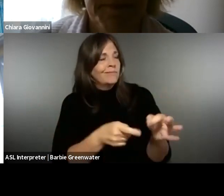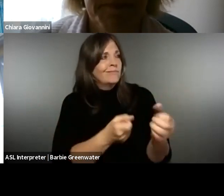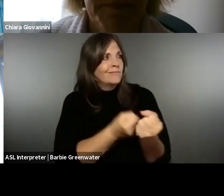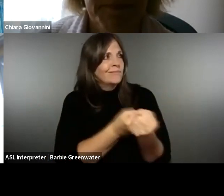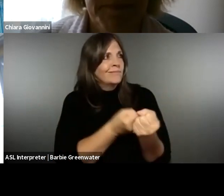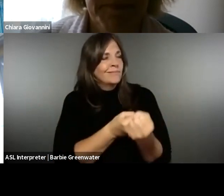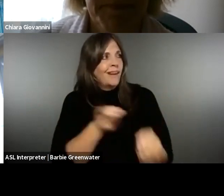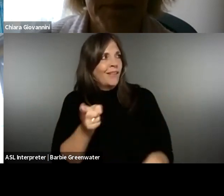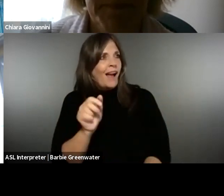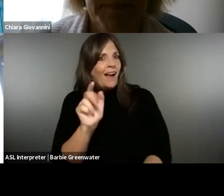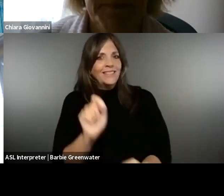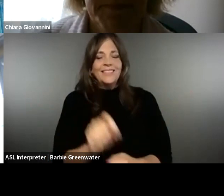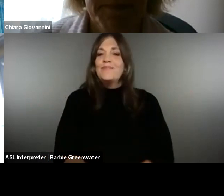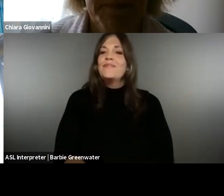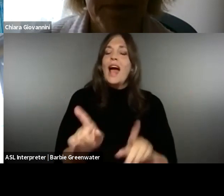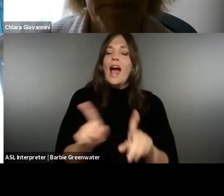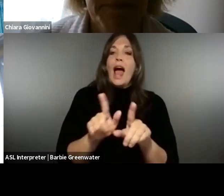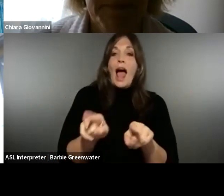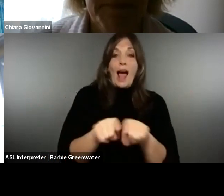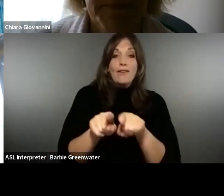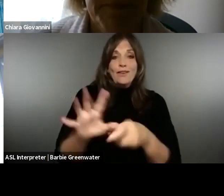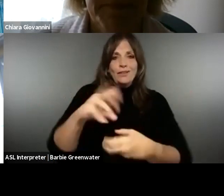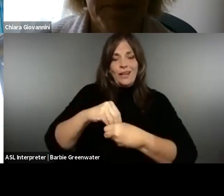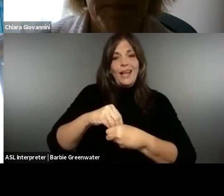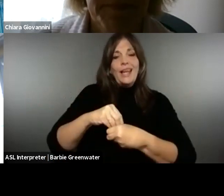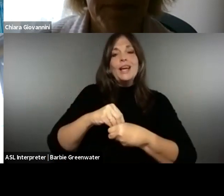court and claim enforcement of the act is part of